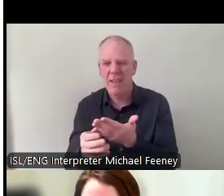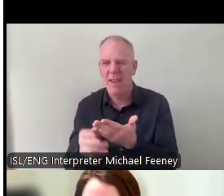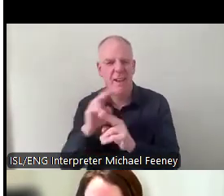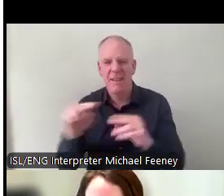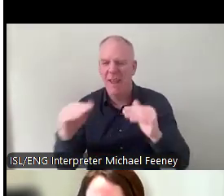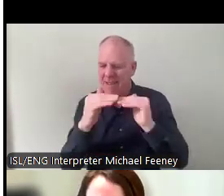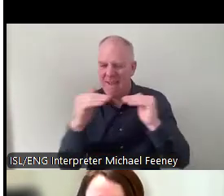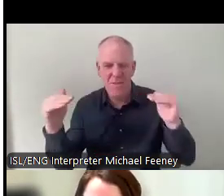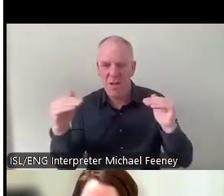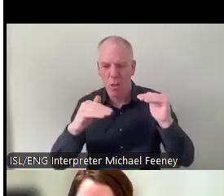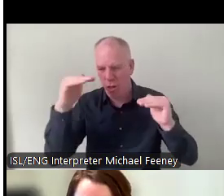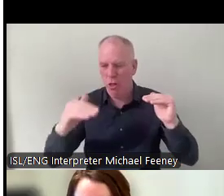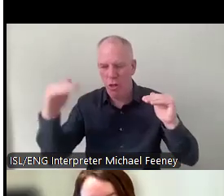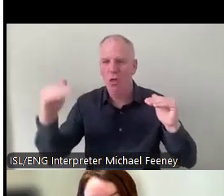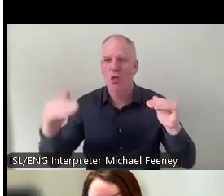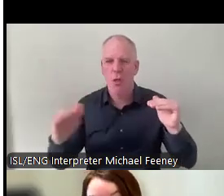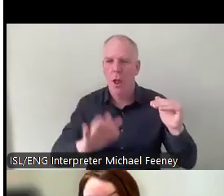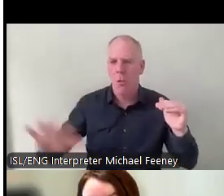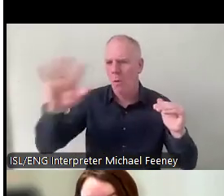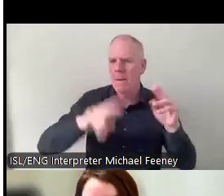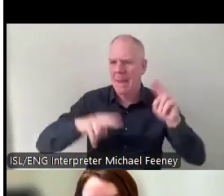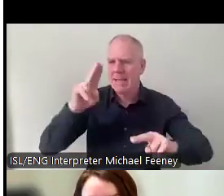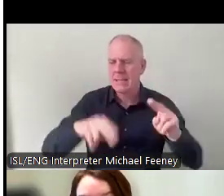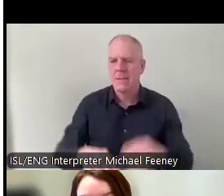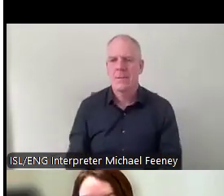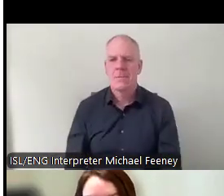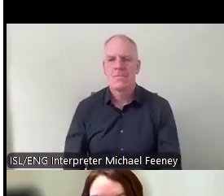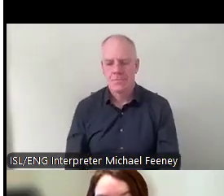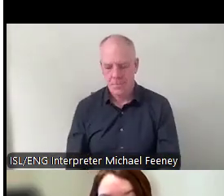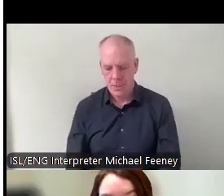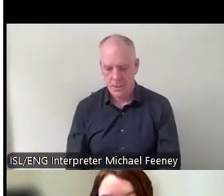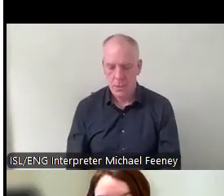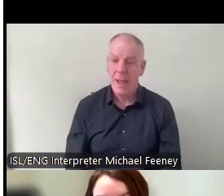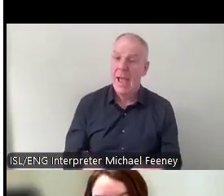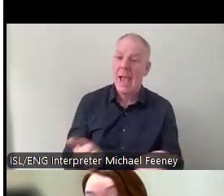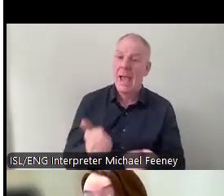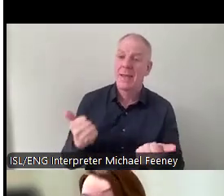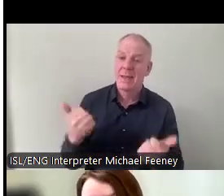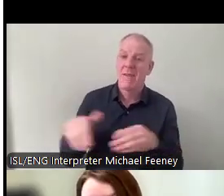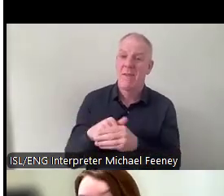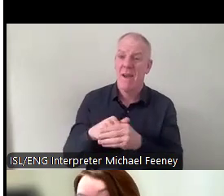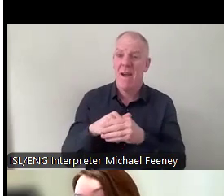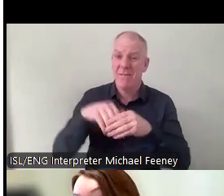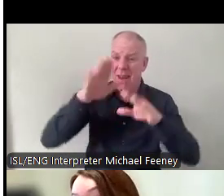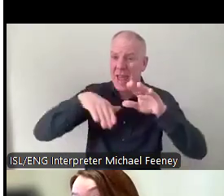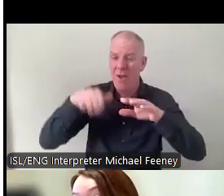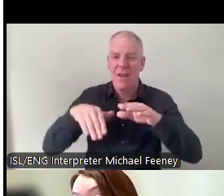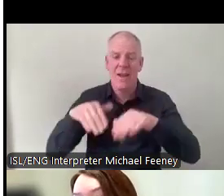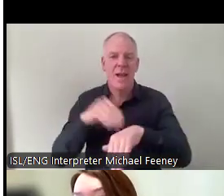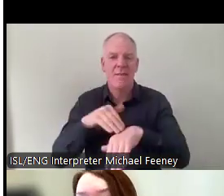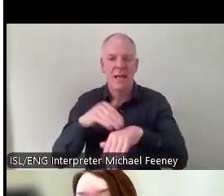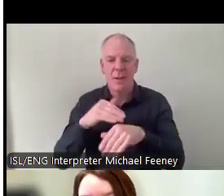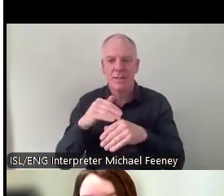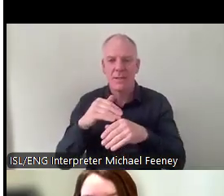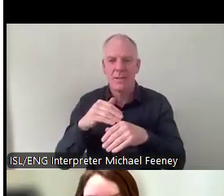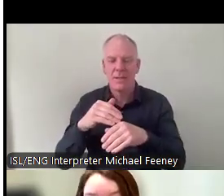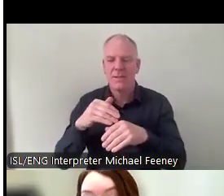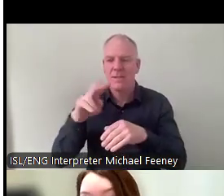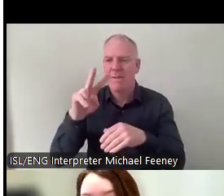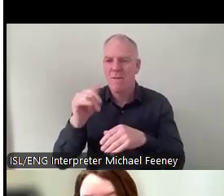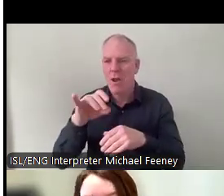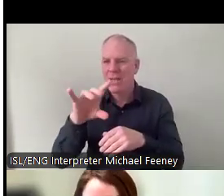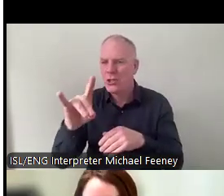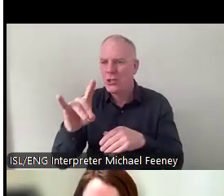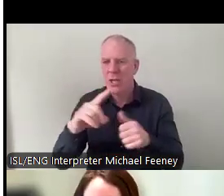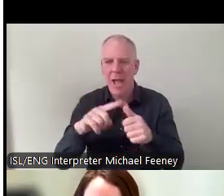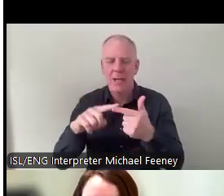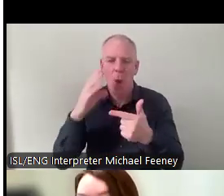painting were. So the action of any kind of adhesive material over these layers is really hampered by that physical block of the varnish and the older glue layers. So